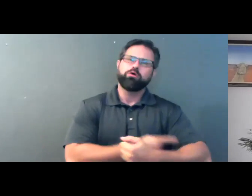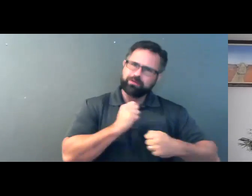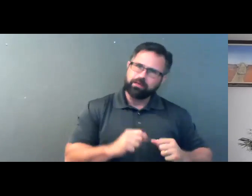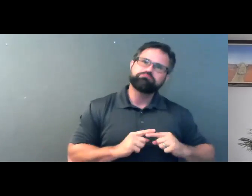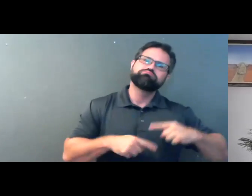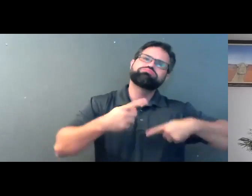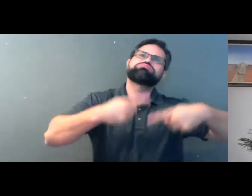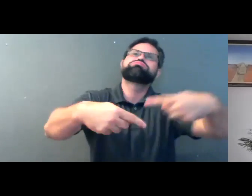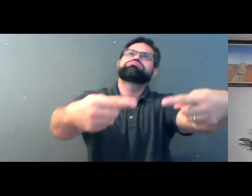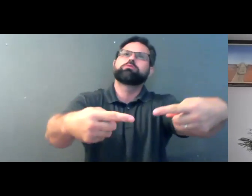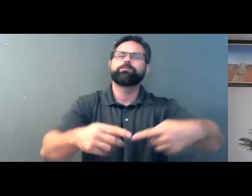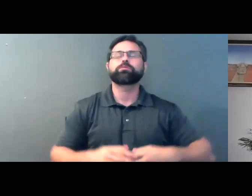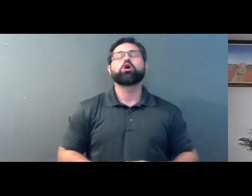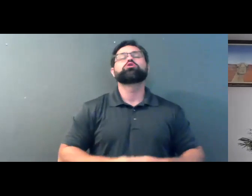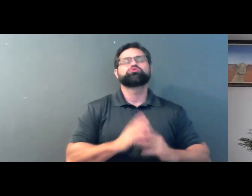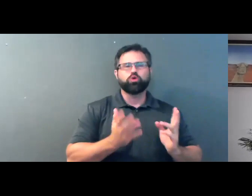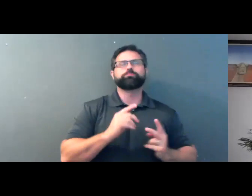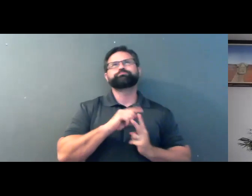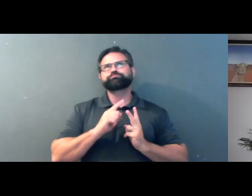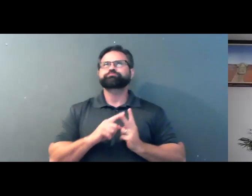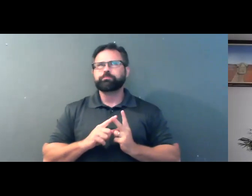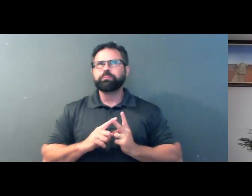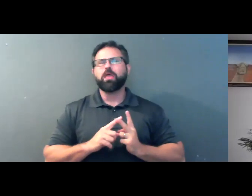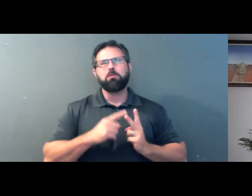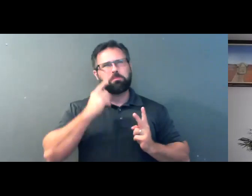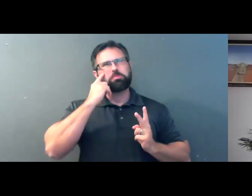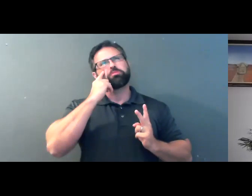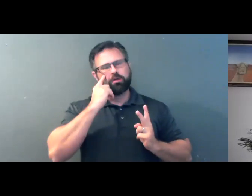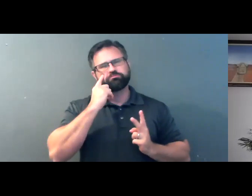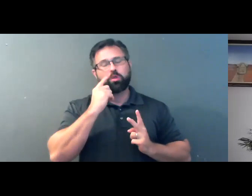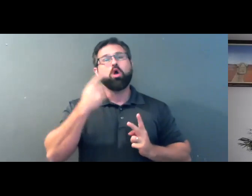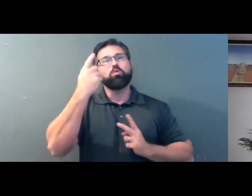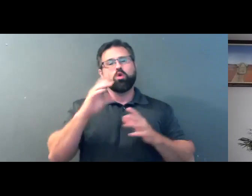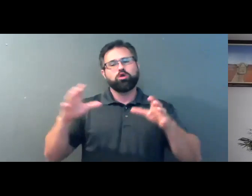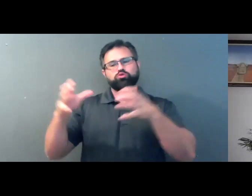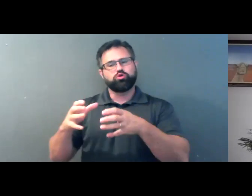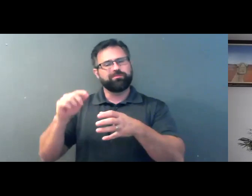two things in mind we established the reference group on inclusion of persons with disabilities in